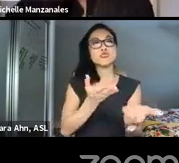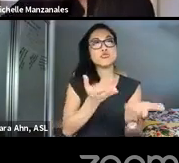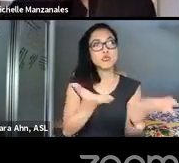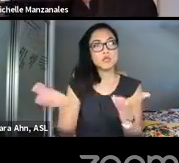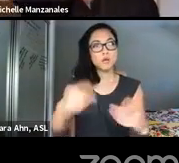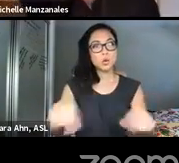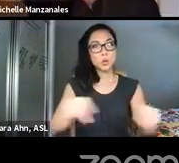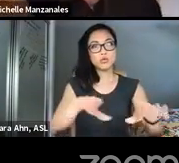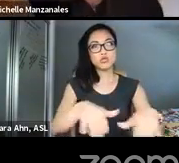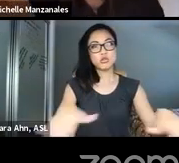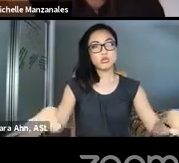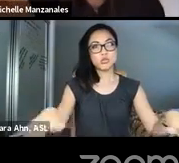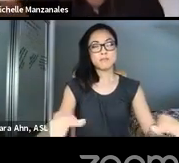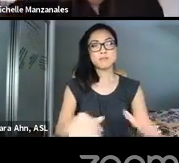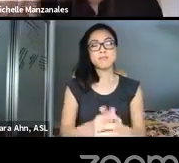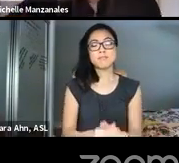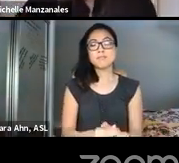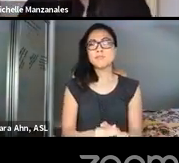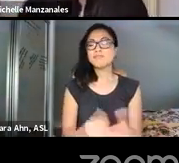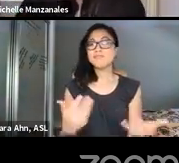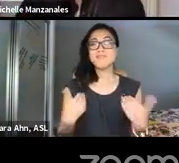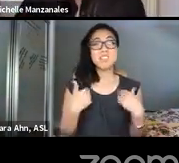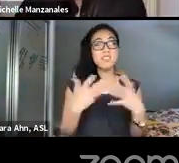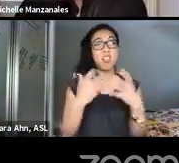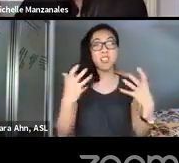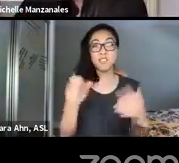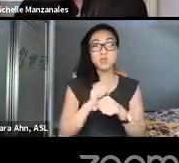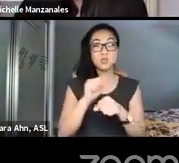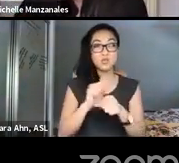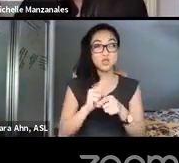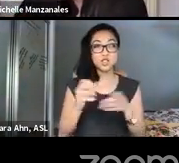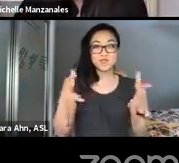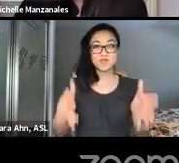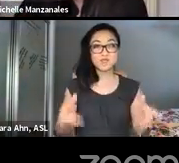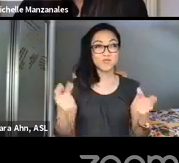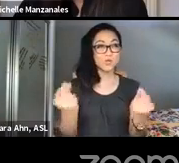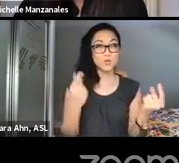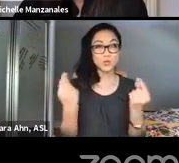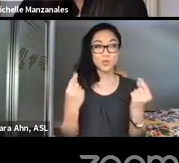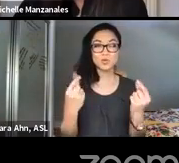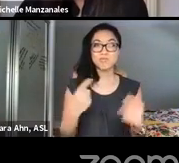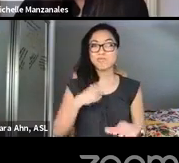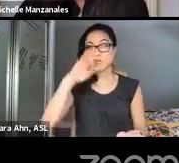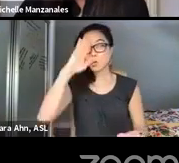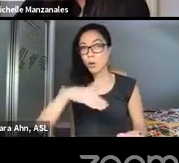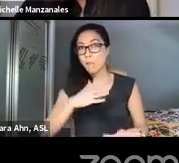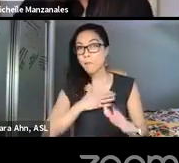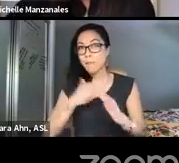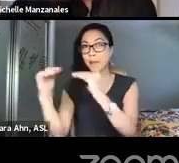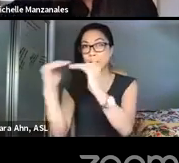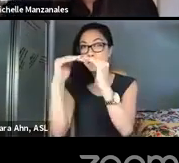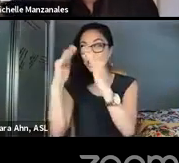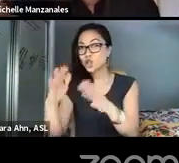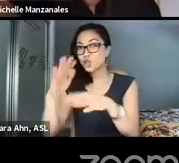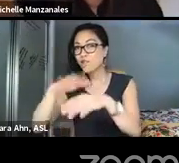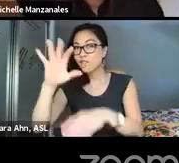we have been in this place for weeks, it is a time to look forward and to recall labor